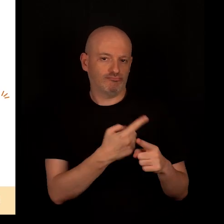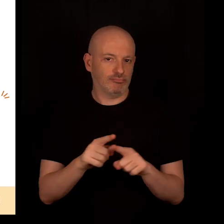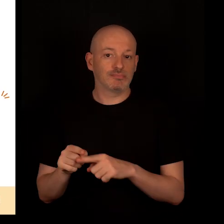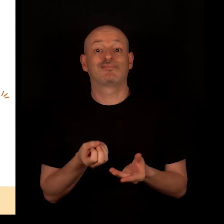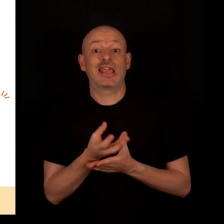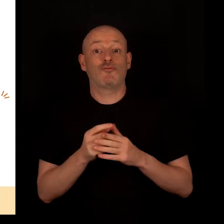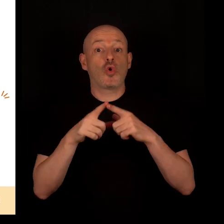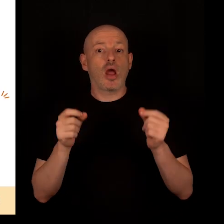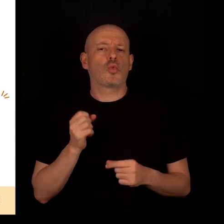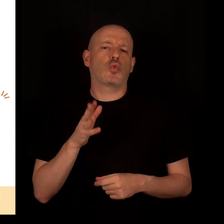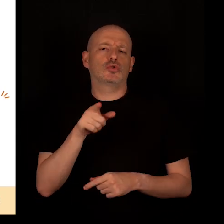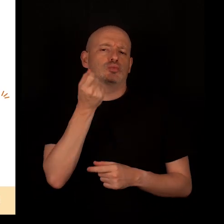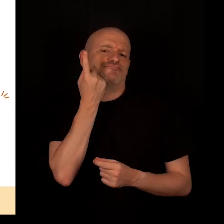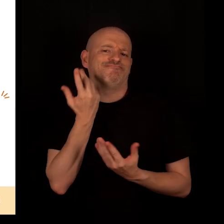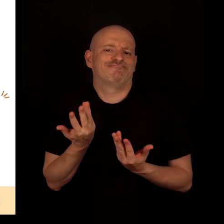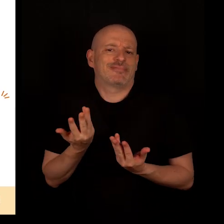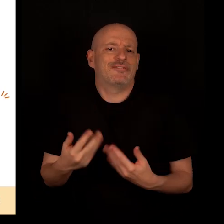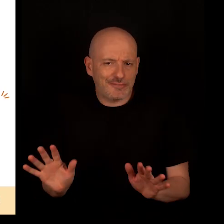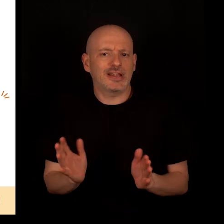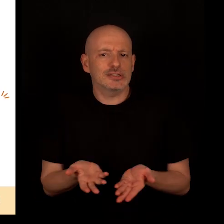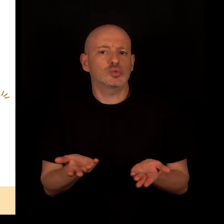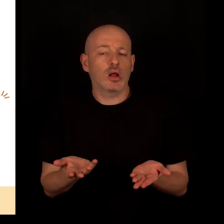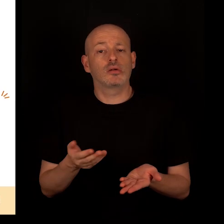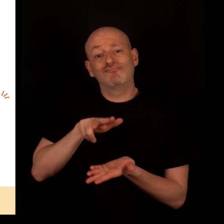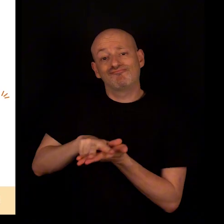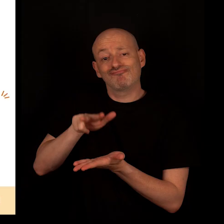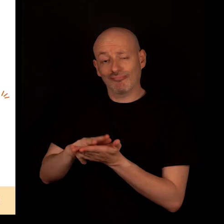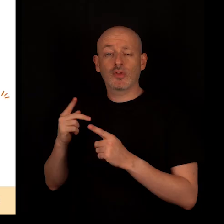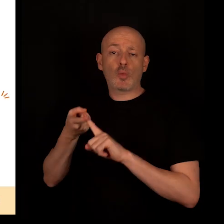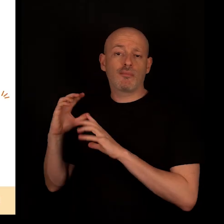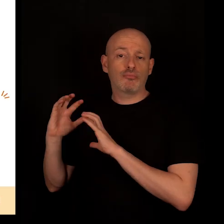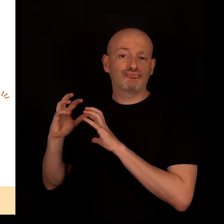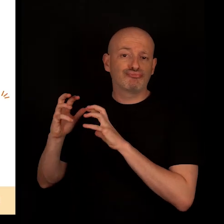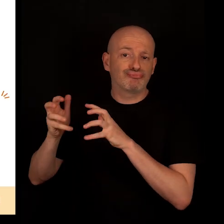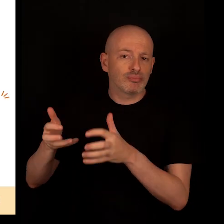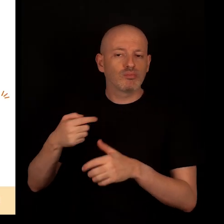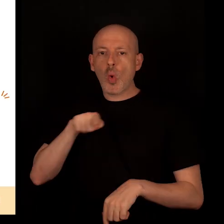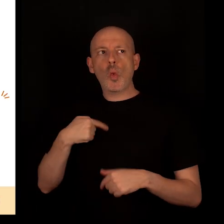And for the Info Cards, of course, as you may have understood, we are validating them in a rolling basis.